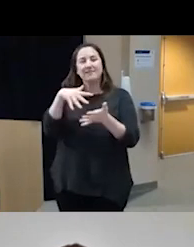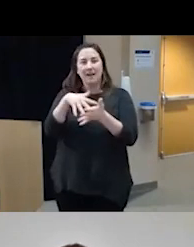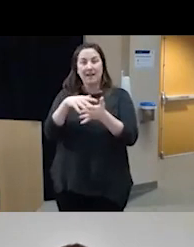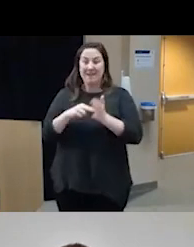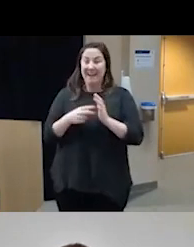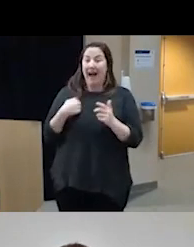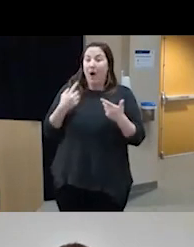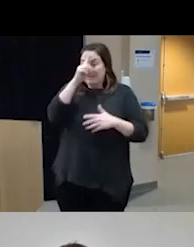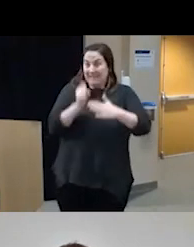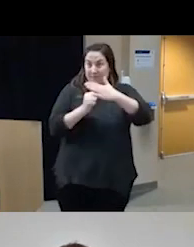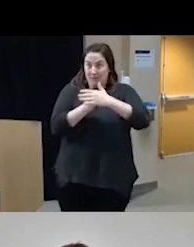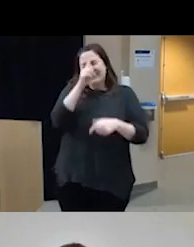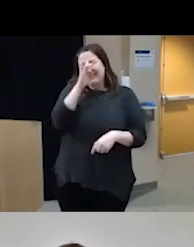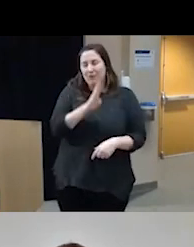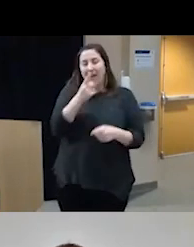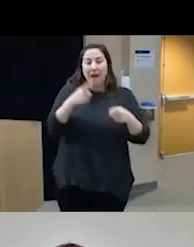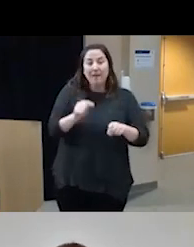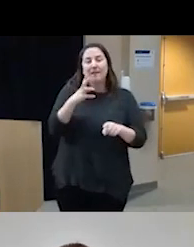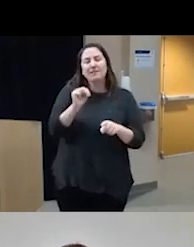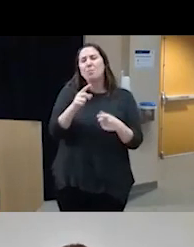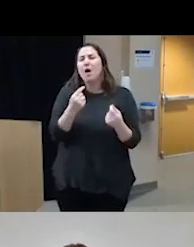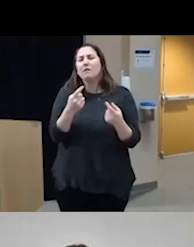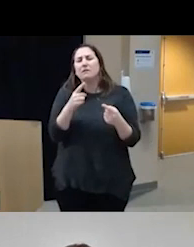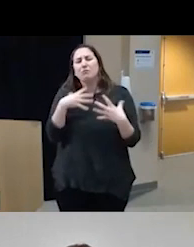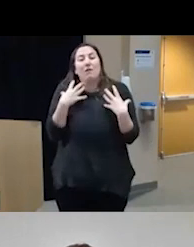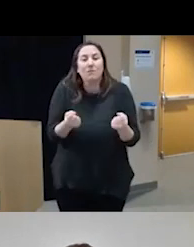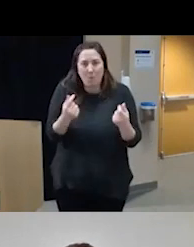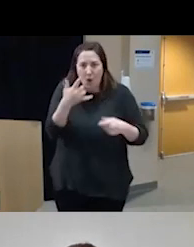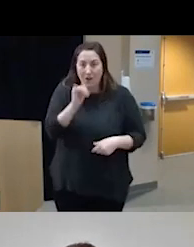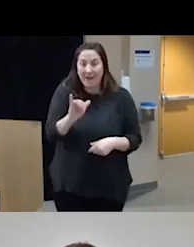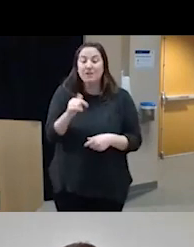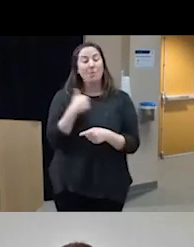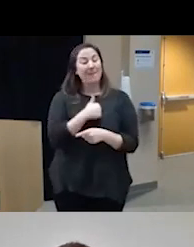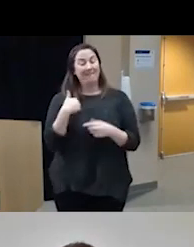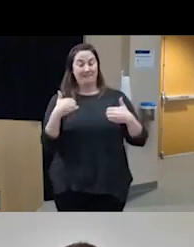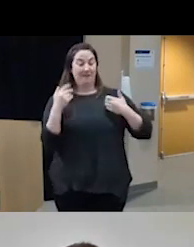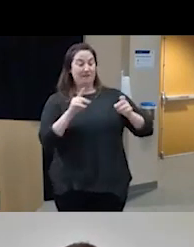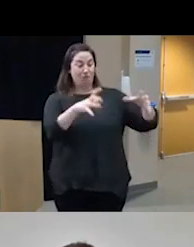image funded where at Baseline we assess these young folks mean age was